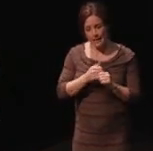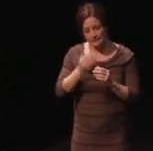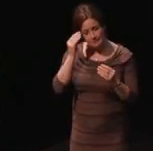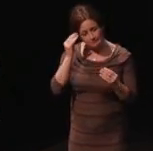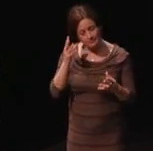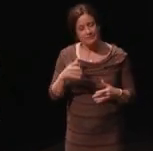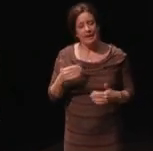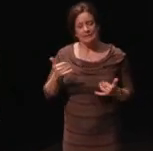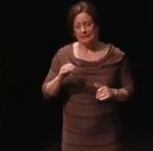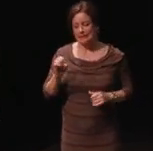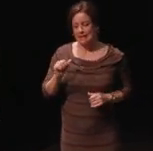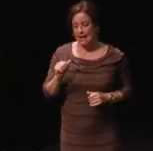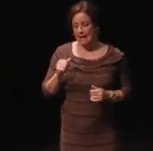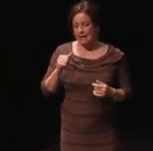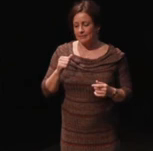and at ea.com both